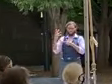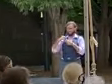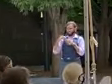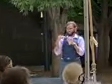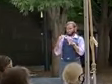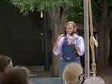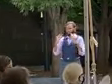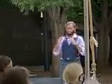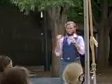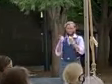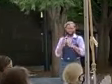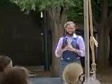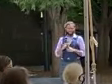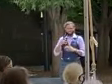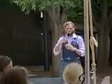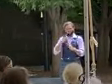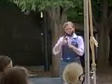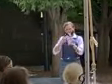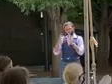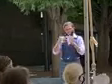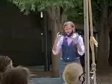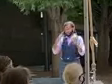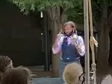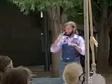It takes a lot to make a memorial happen.